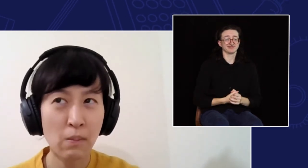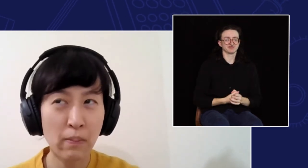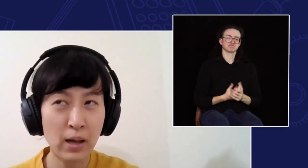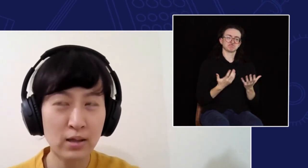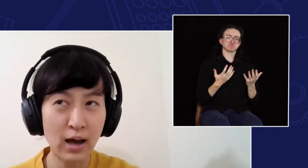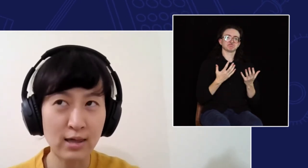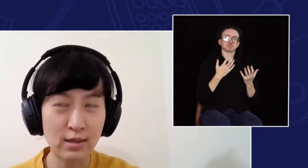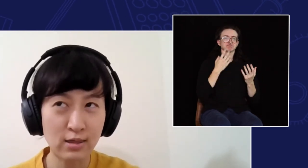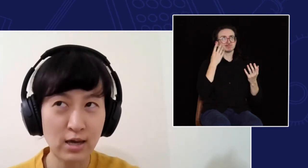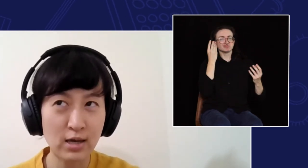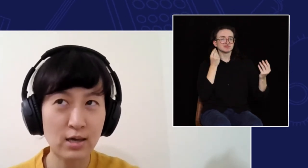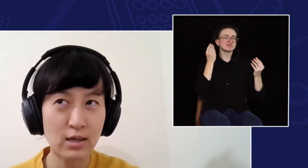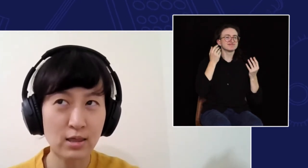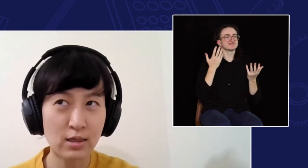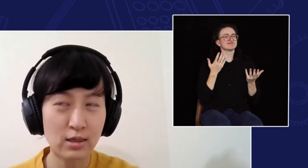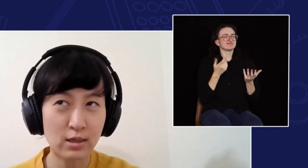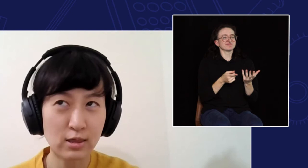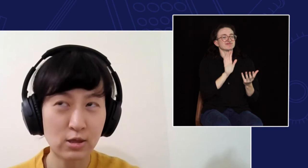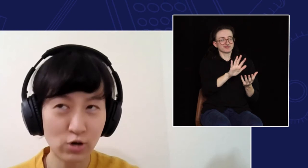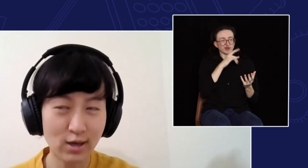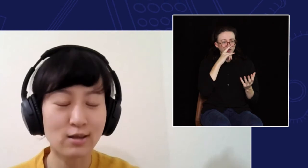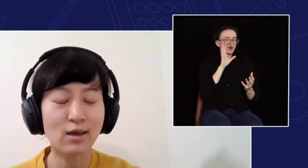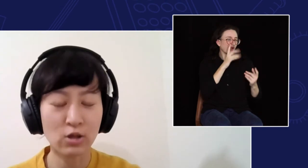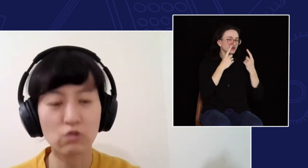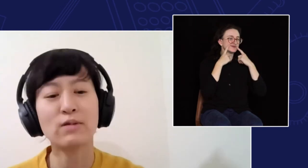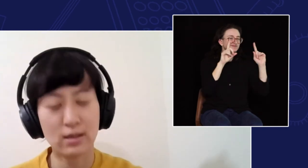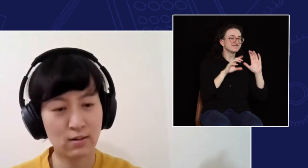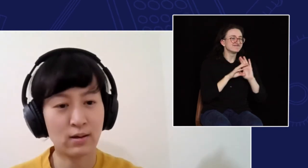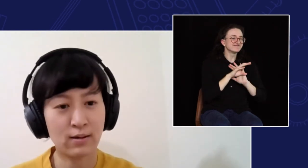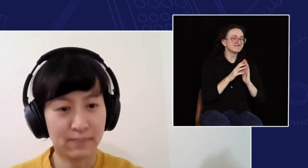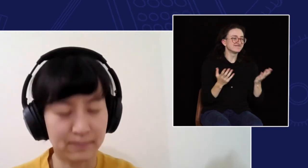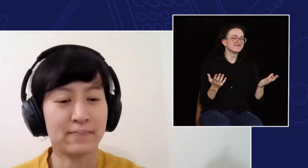But I think... your kid can do it.